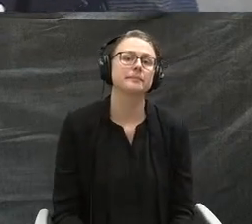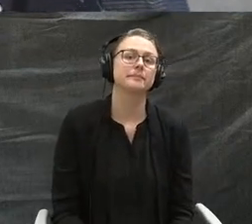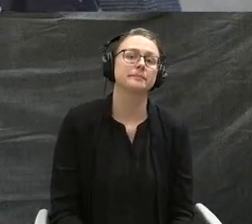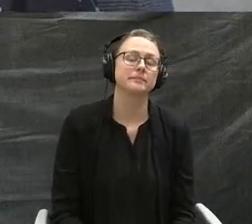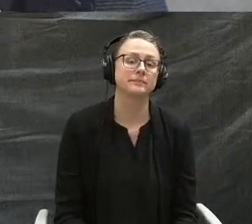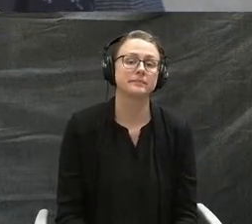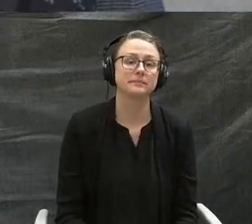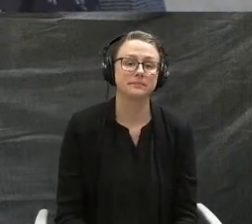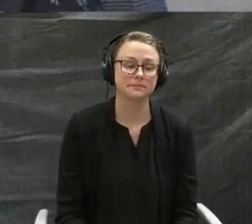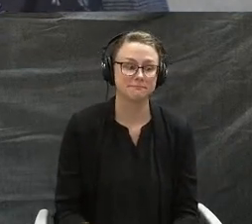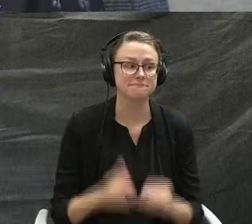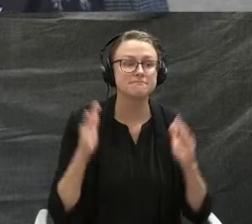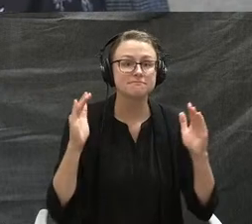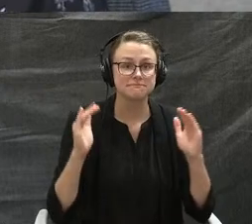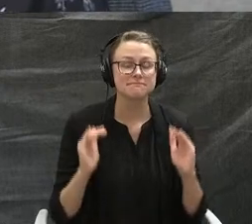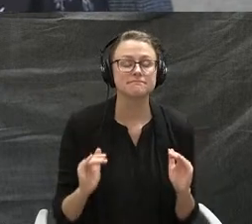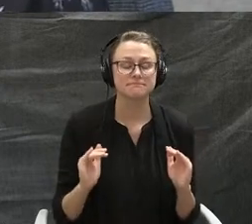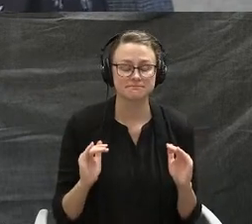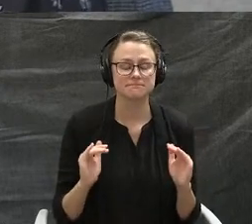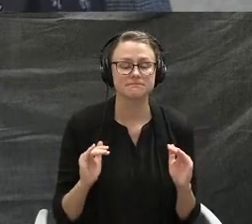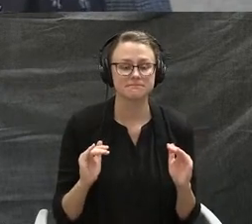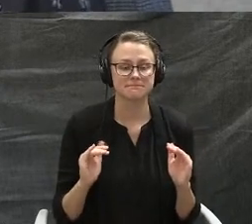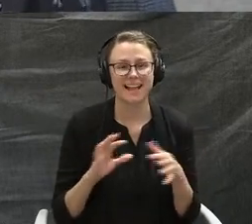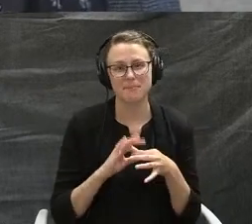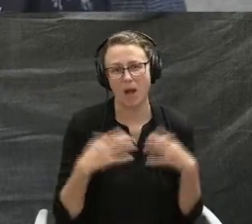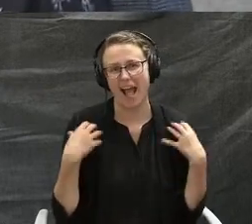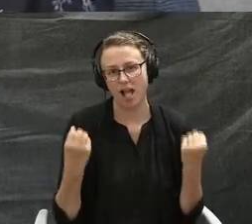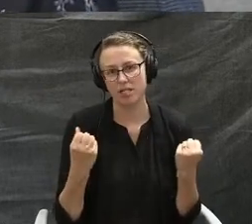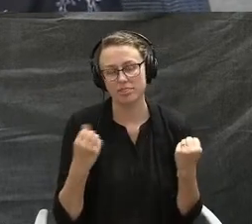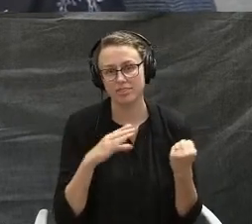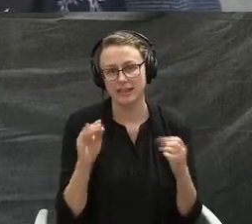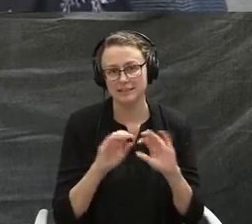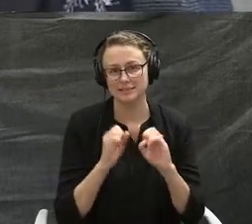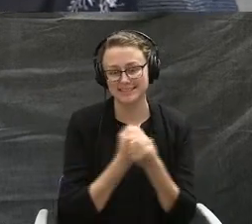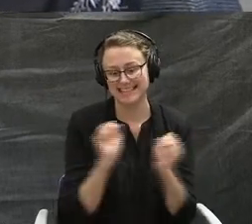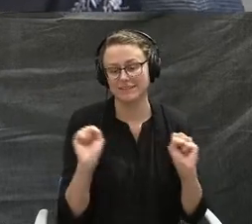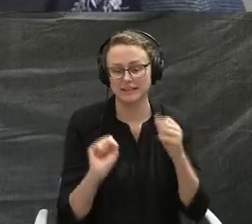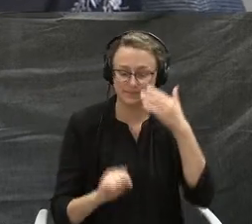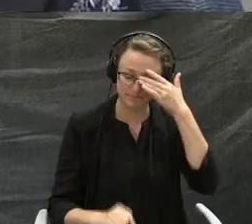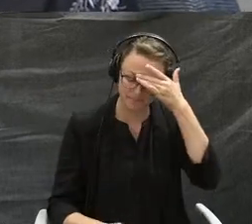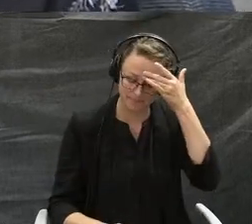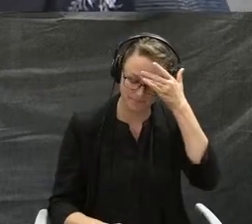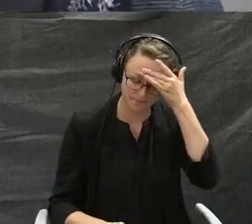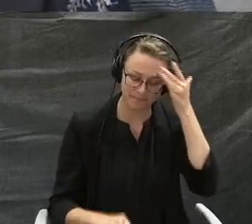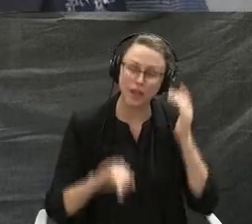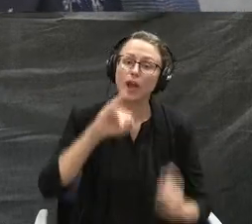The next subject is regarding health and safety. Jody walstrom of Excelsior says.